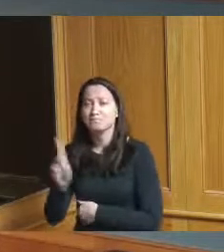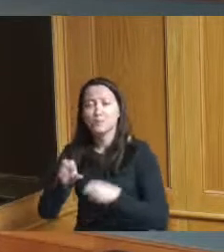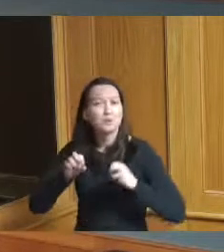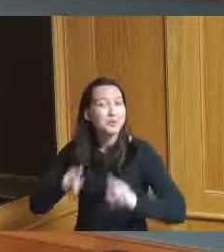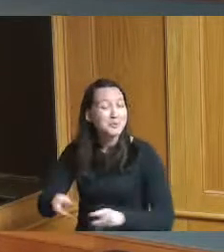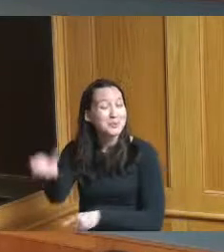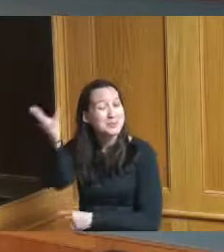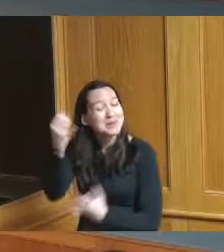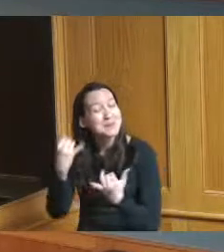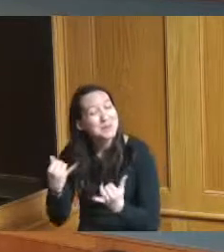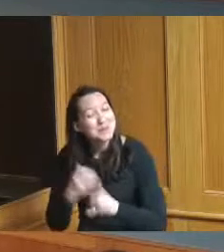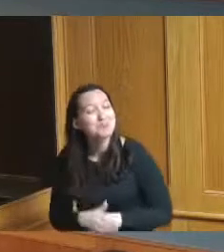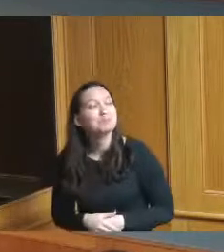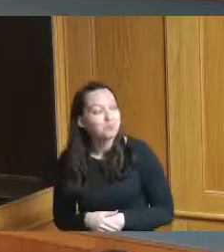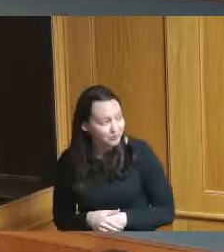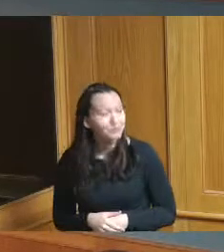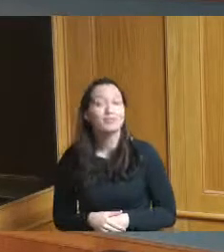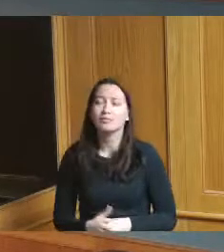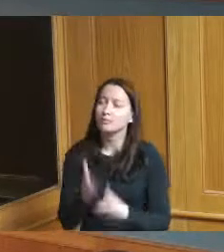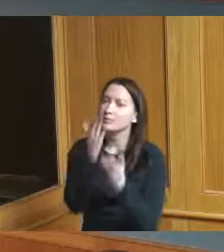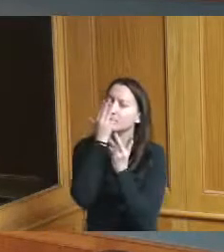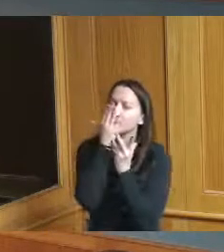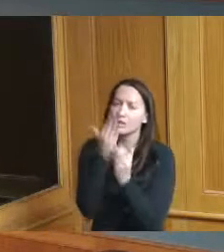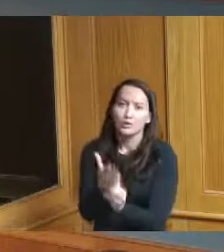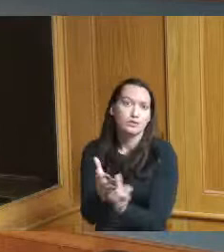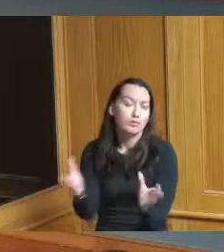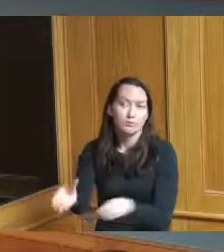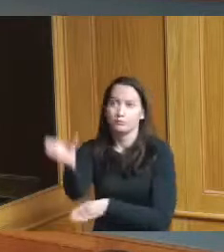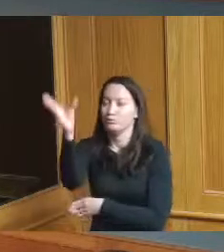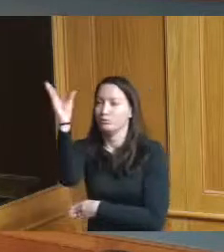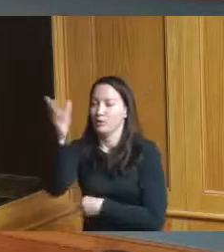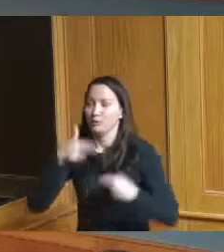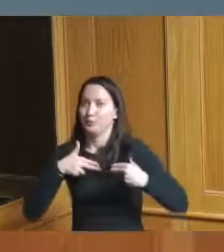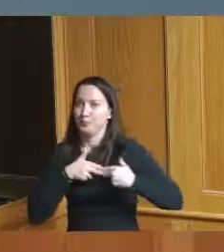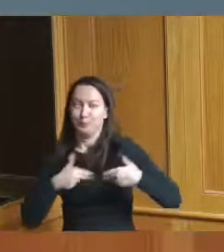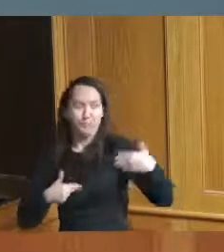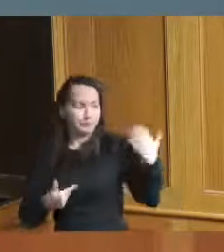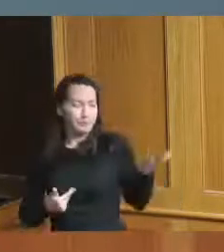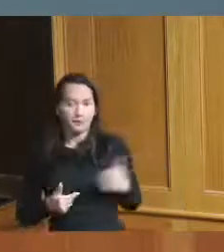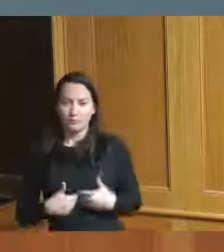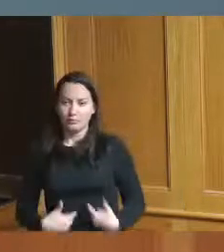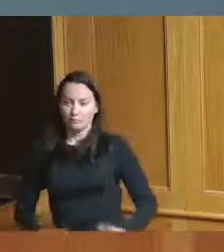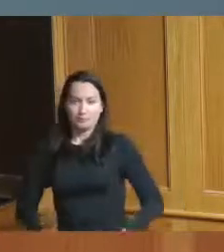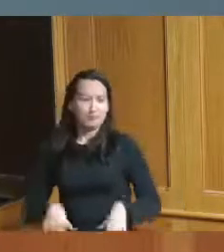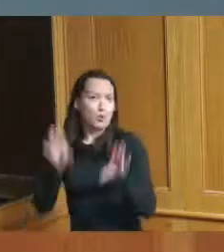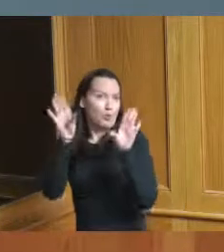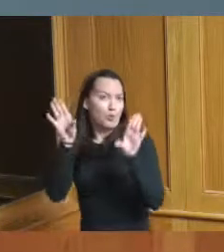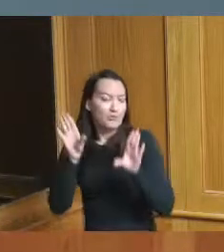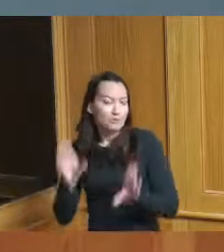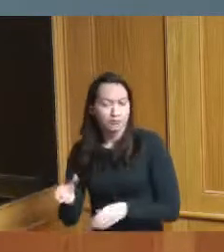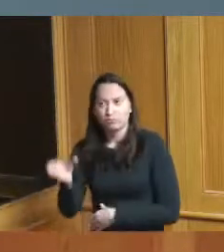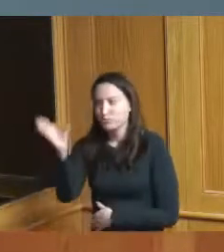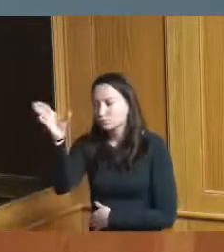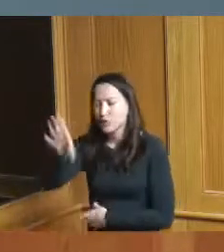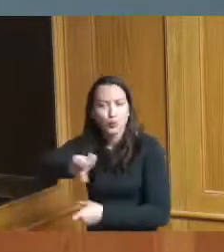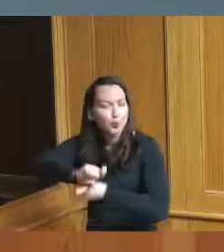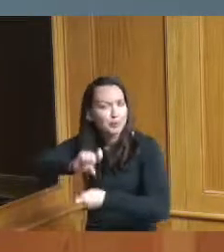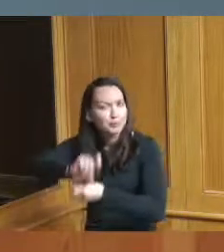today yeah thank you so much for the presentation just an awesome presentation of your work both of